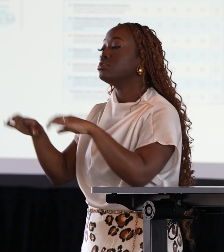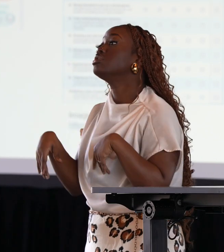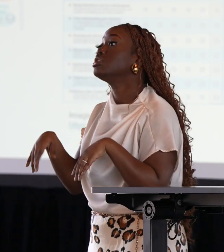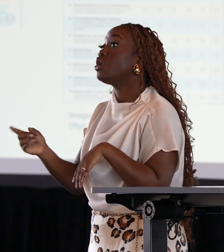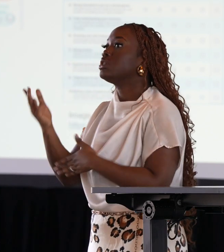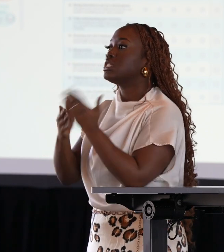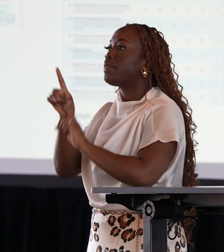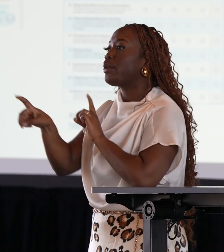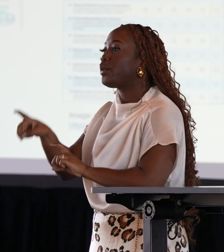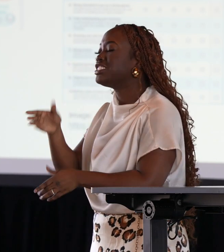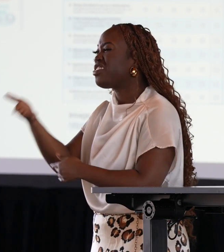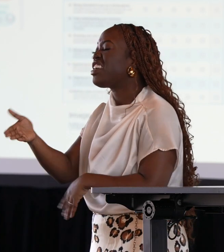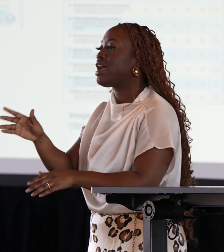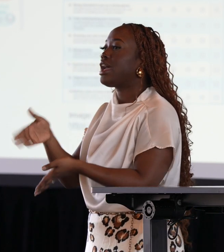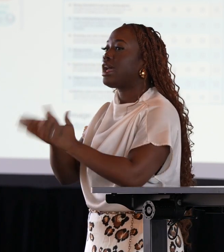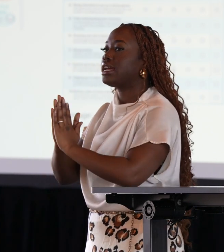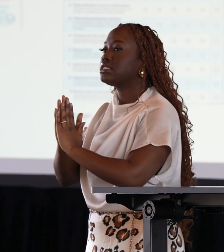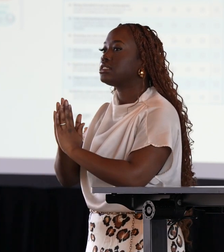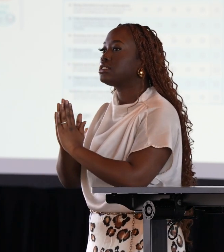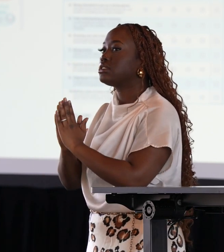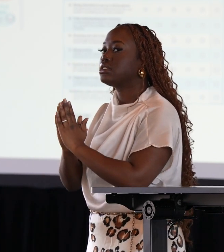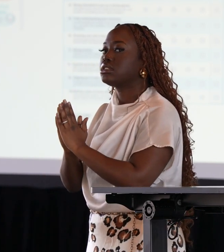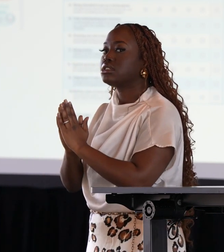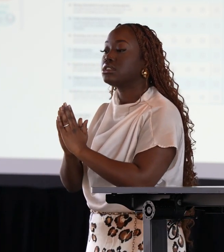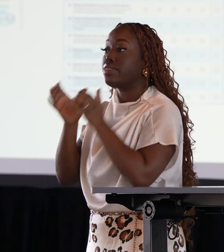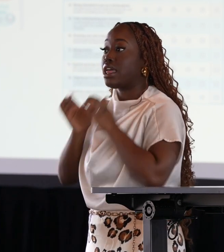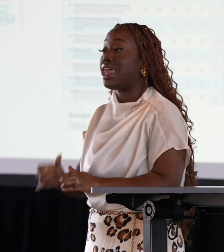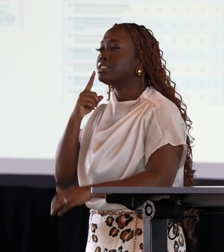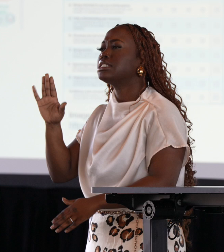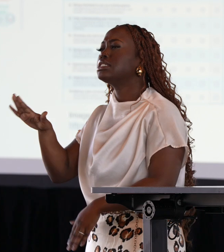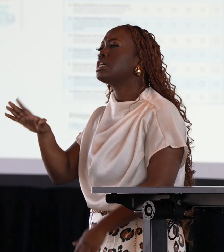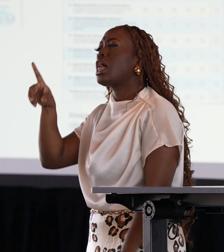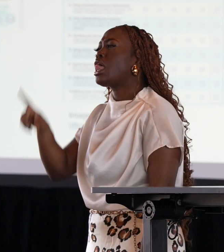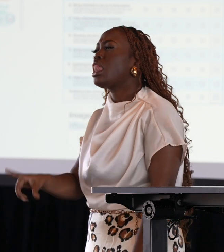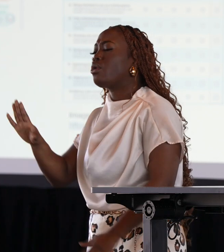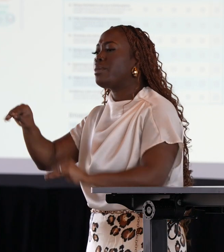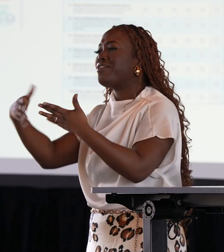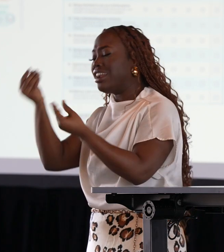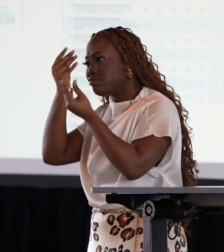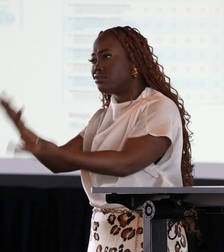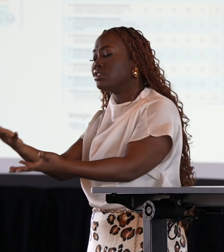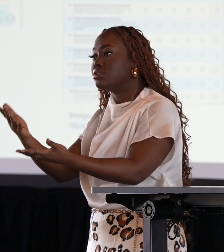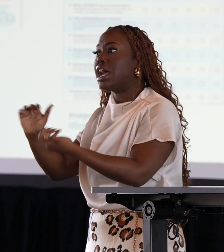questions on there ask the client to say, how well did your provider let you tell your story, how well did you feel